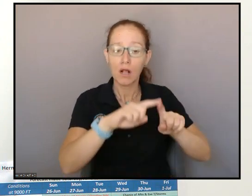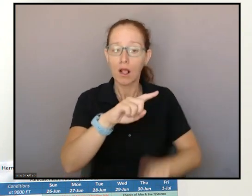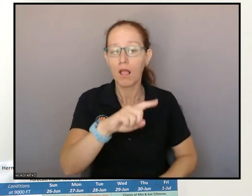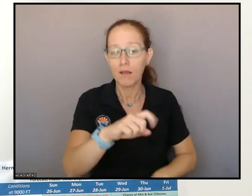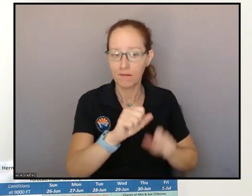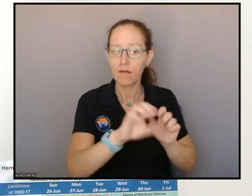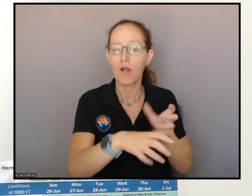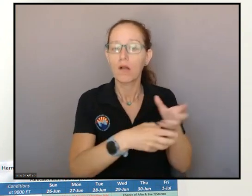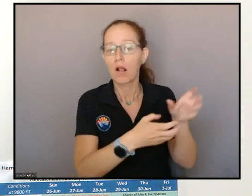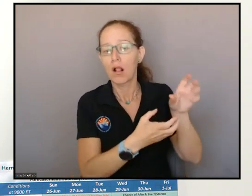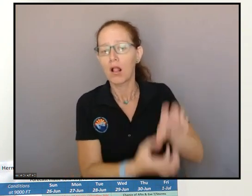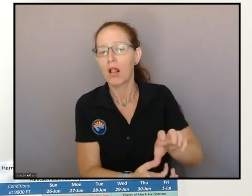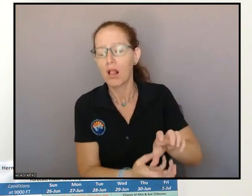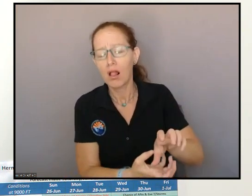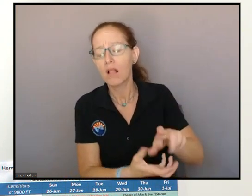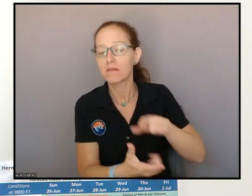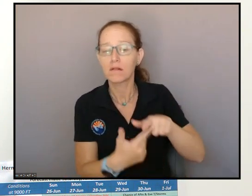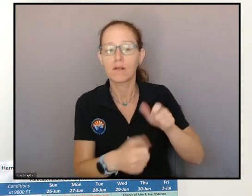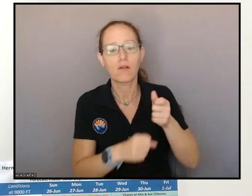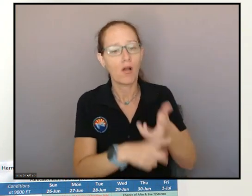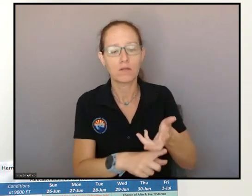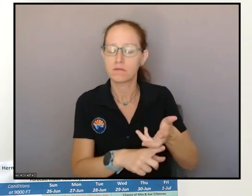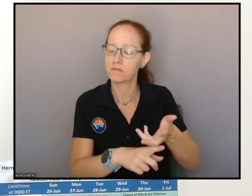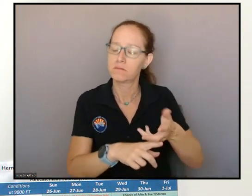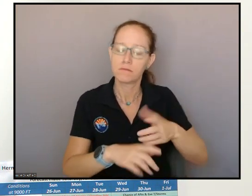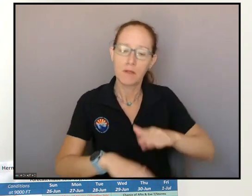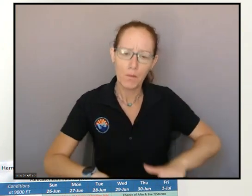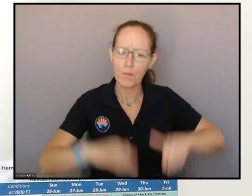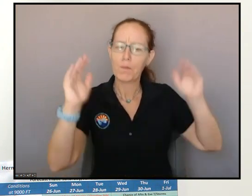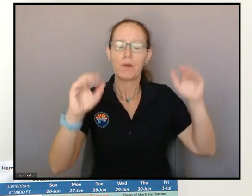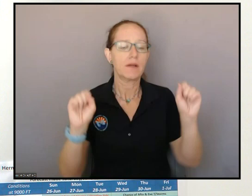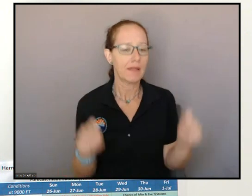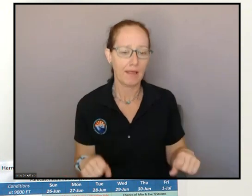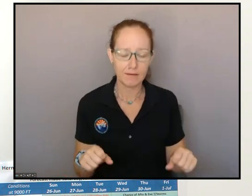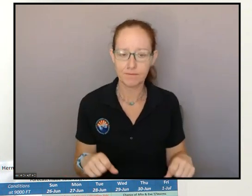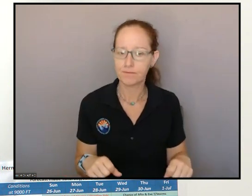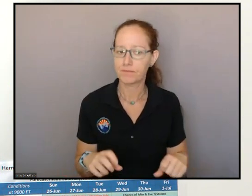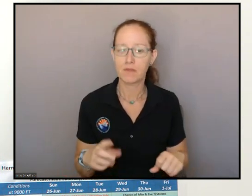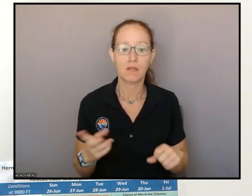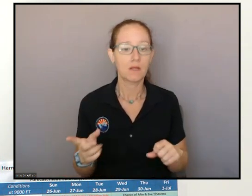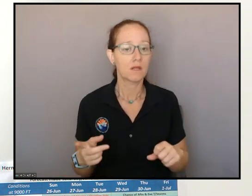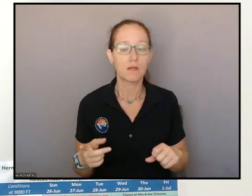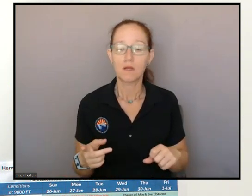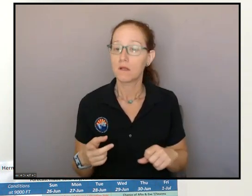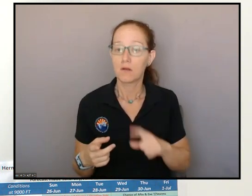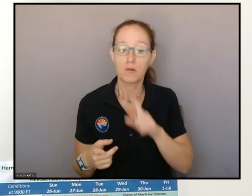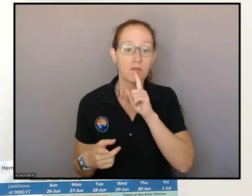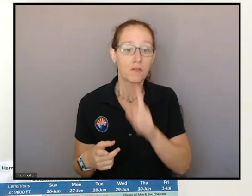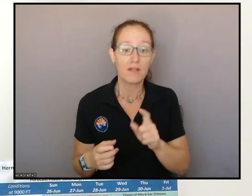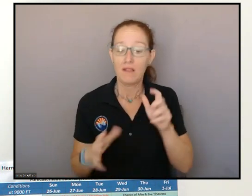lot of rain, no real fire activity out there to speak of, they can't find any smoke or heat. But right now our main